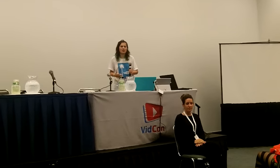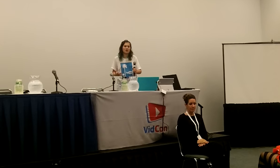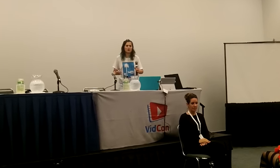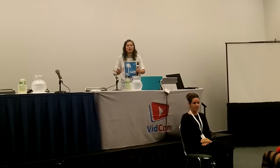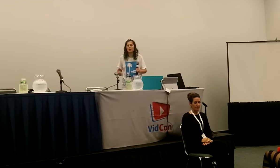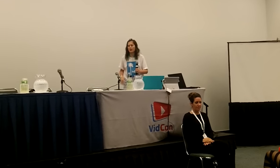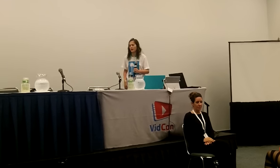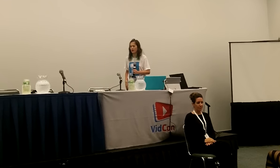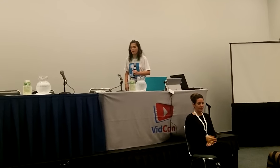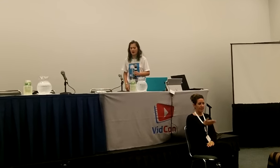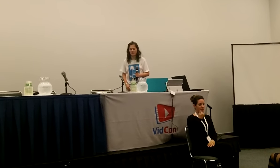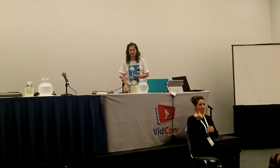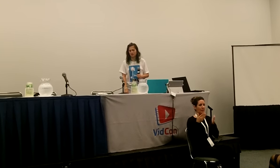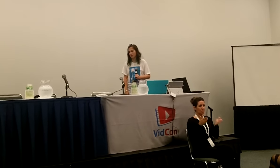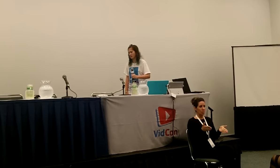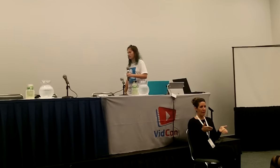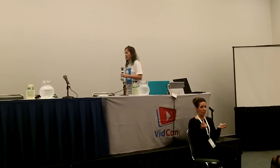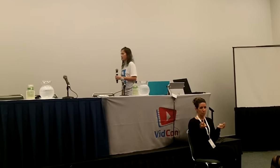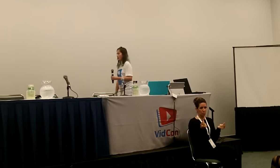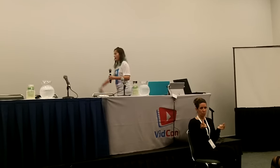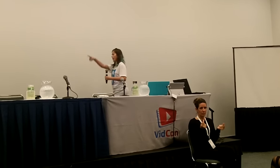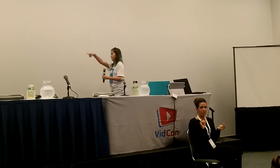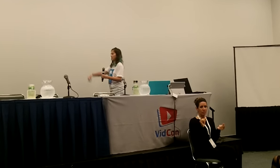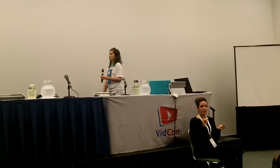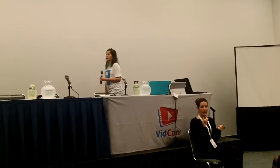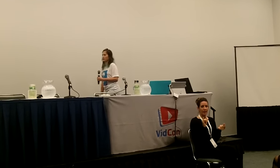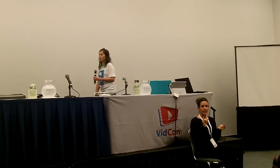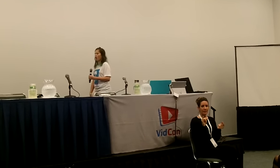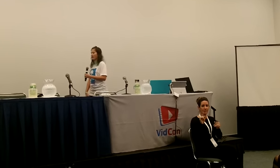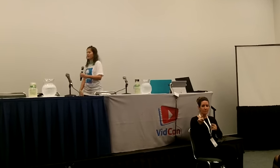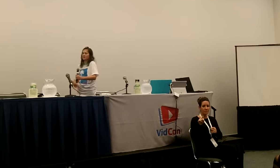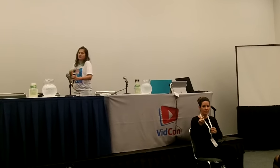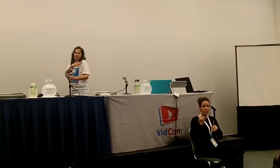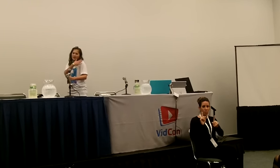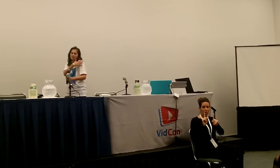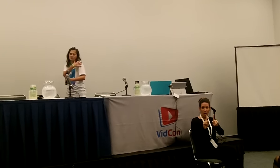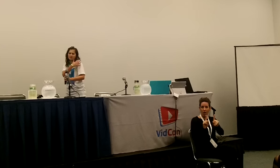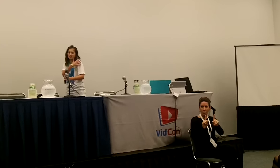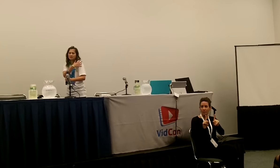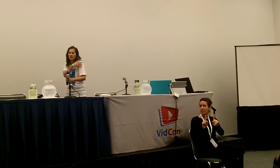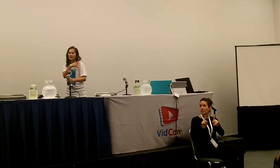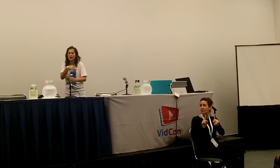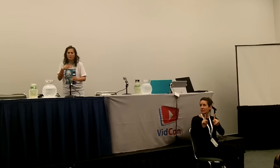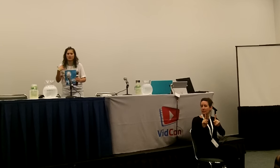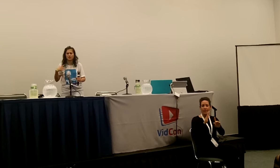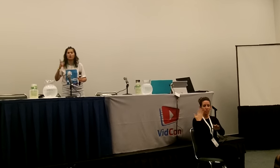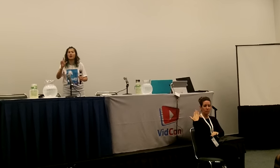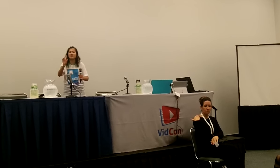Really, the best way to go about it is, just like, "Okay, here's this person," walk, and then, just a light tap on the shoulder,